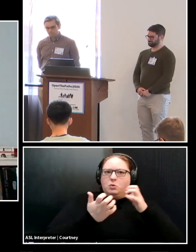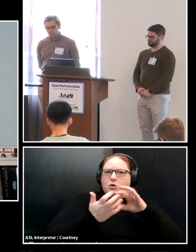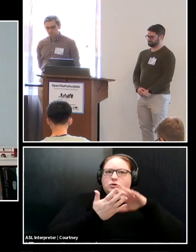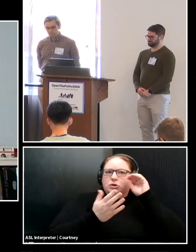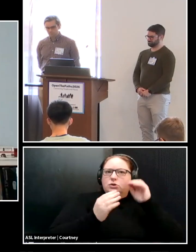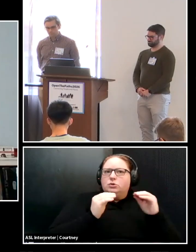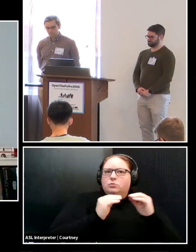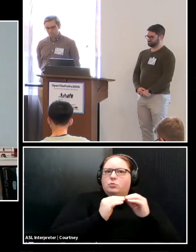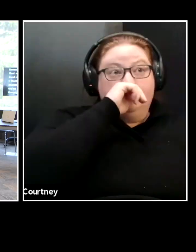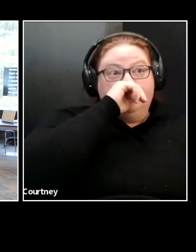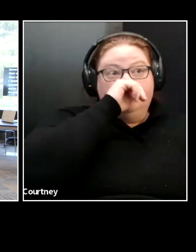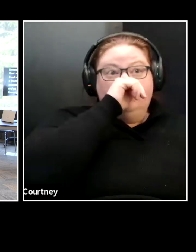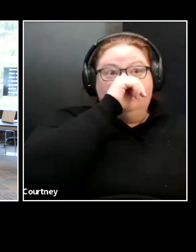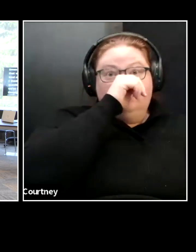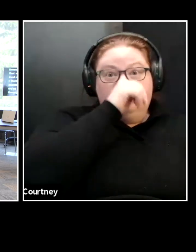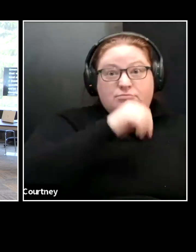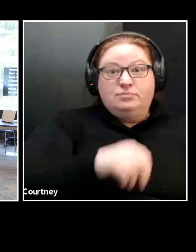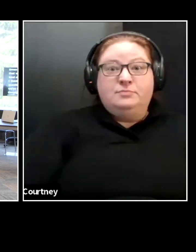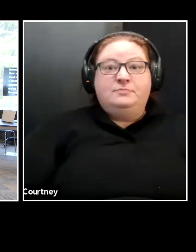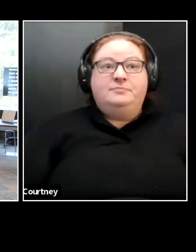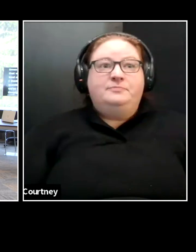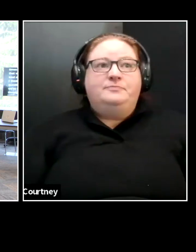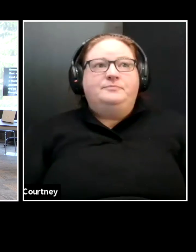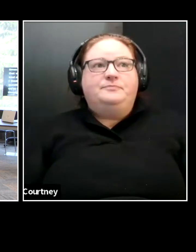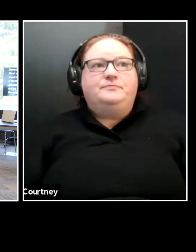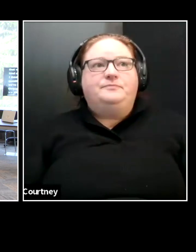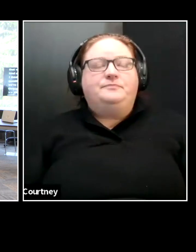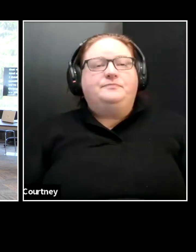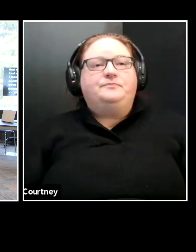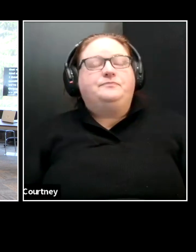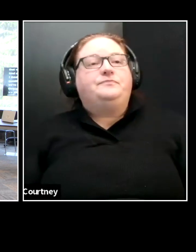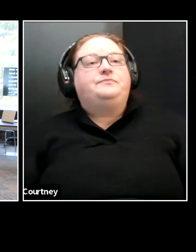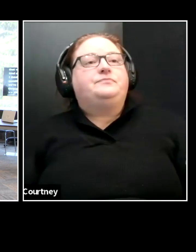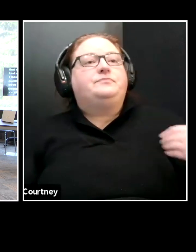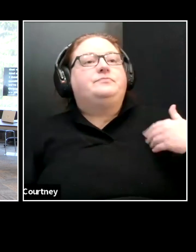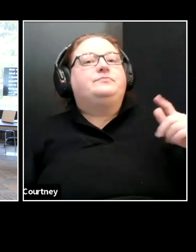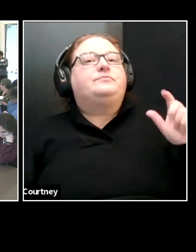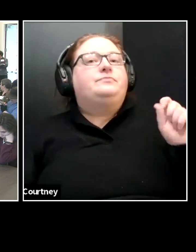uh events like this. Thank you. Hi. I had a question. Um, we've talked a lot about sidewalks